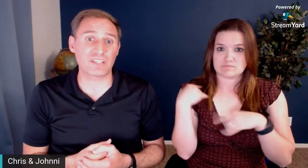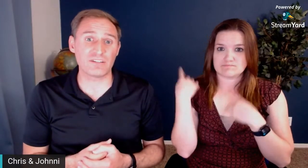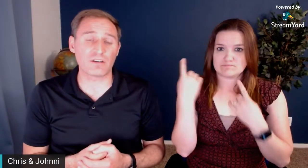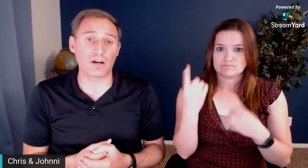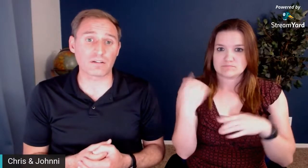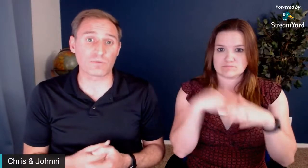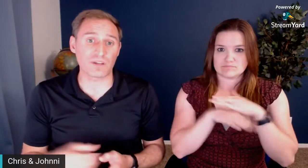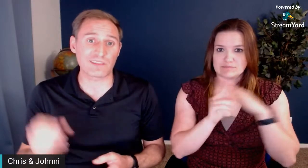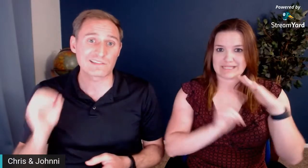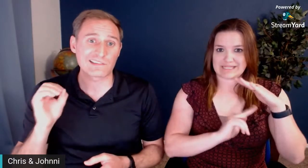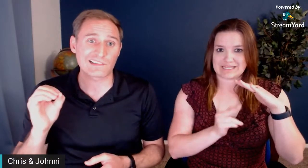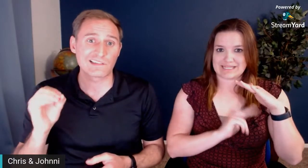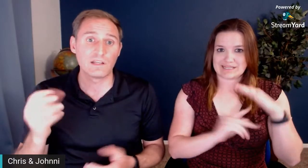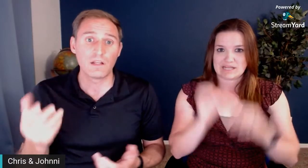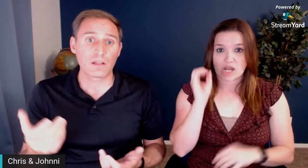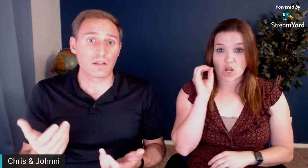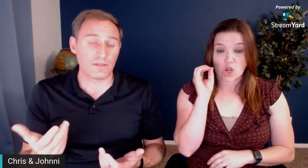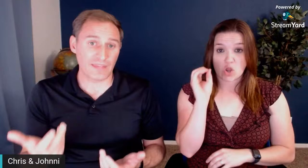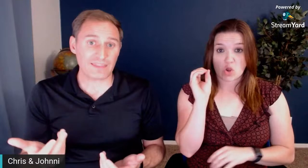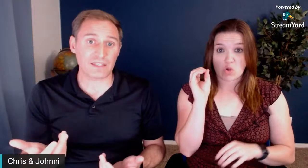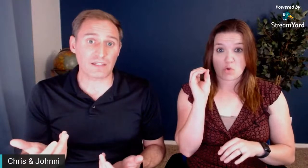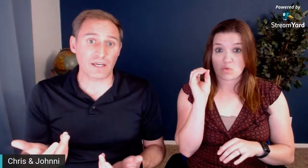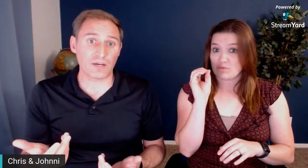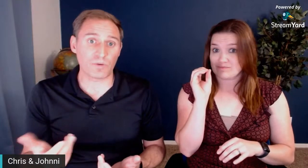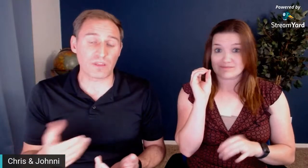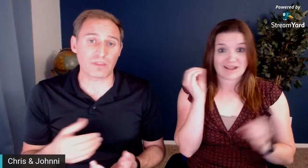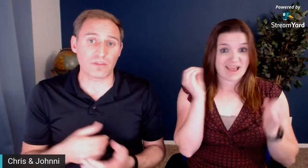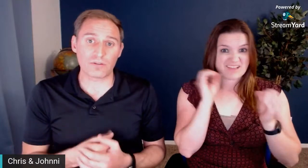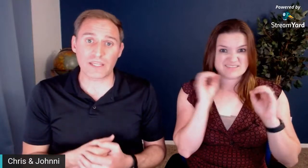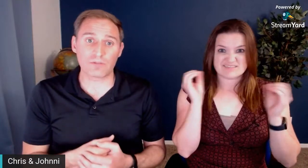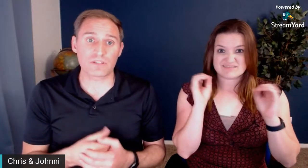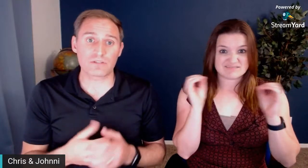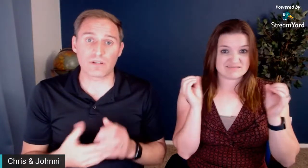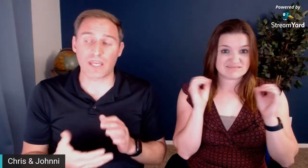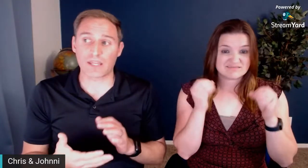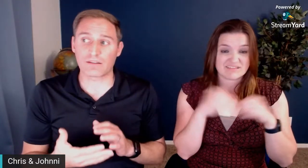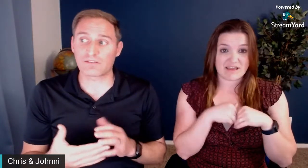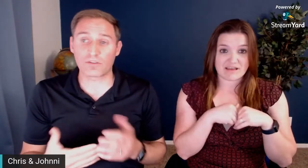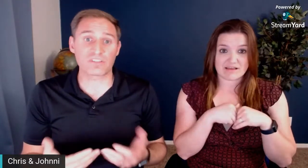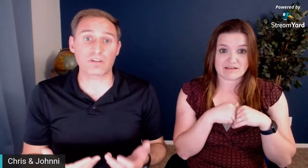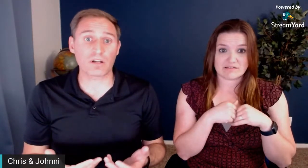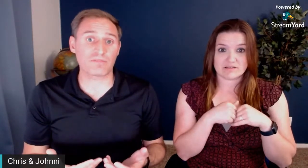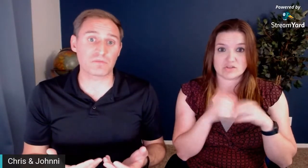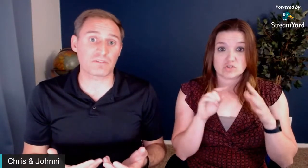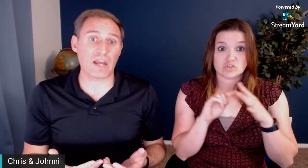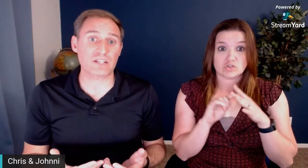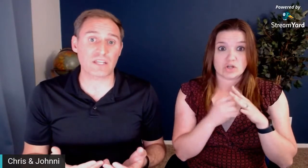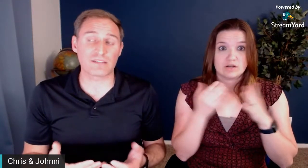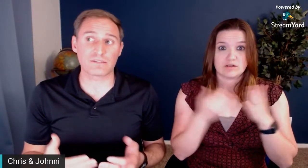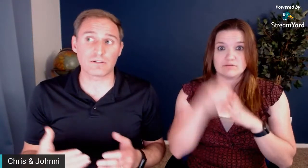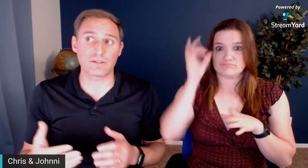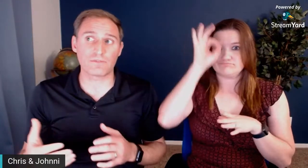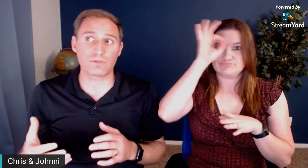kindergarten with nothing with no language and so they're starting from scratch and so if you're